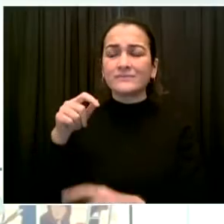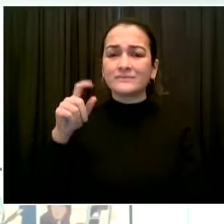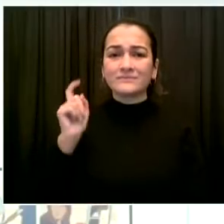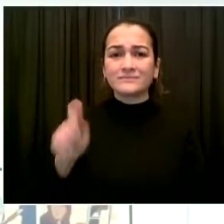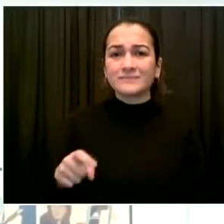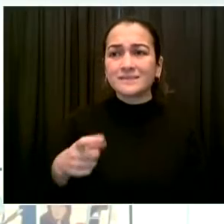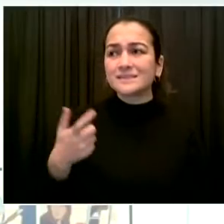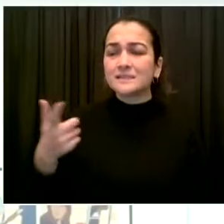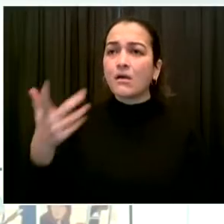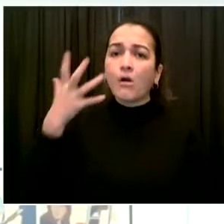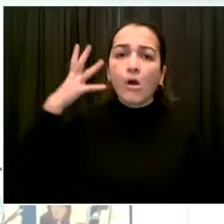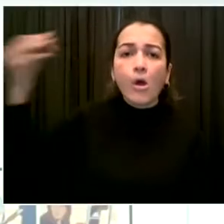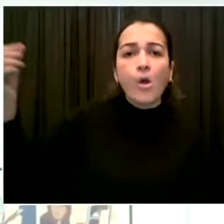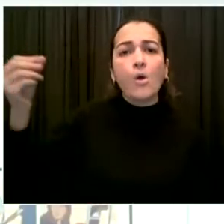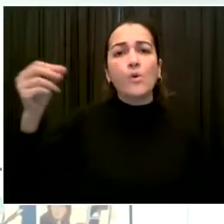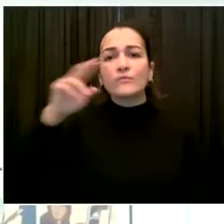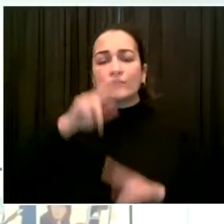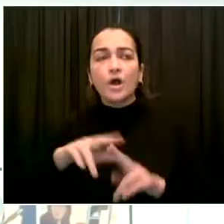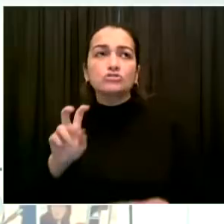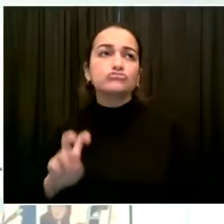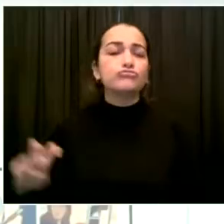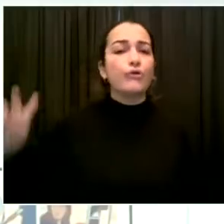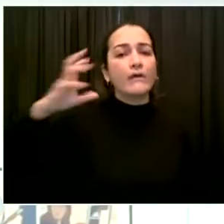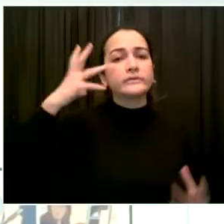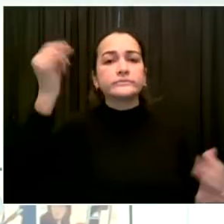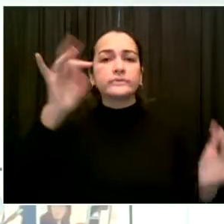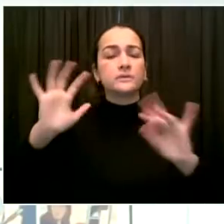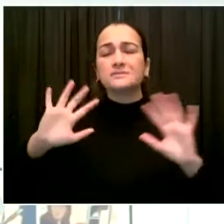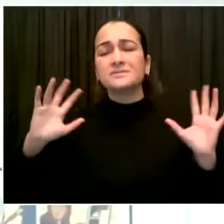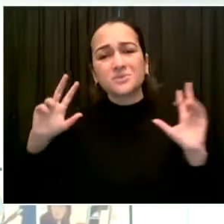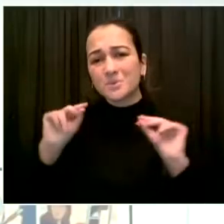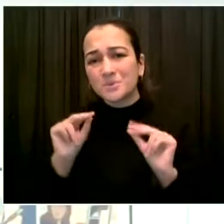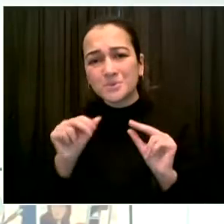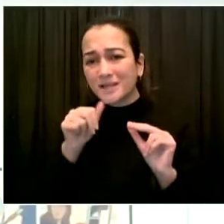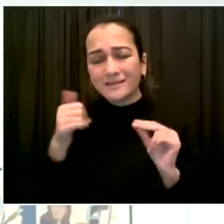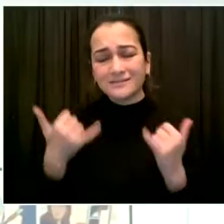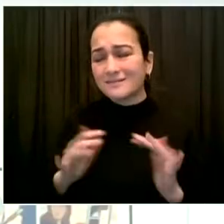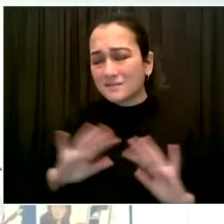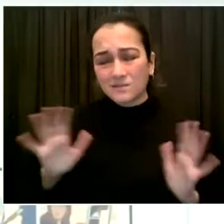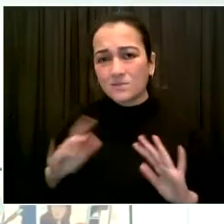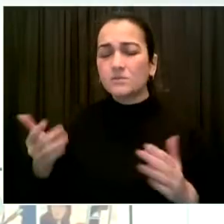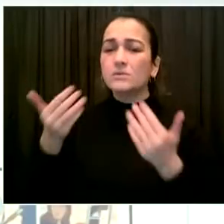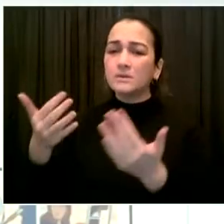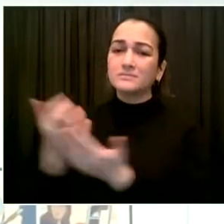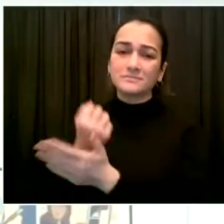OTHERS LIKE AN AWAITING TRAVEL AND REMEMBER THAT IT'S NEVER